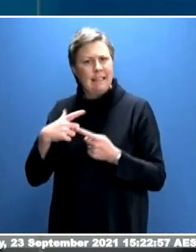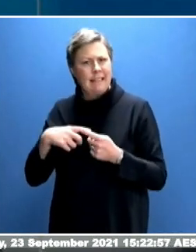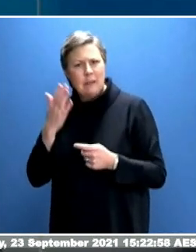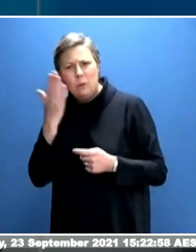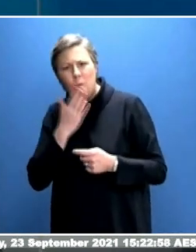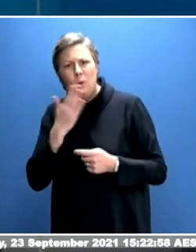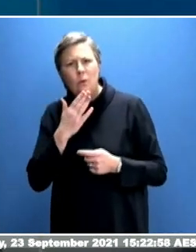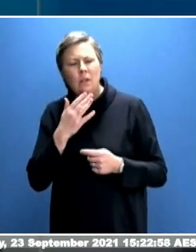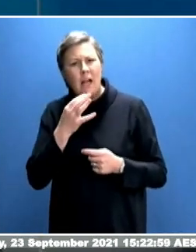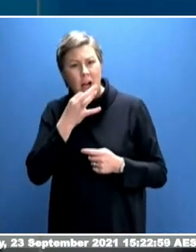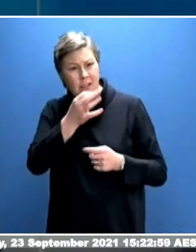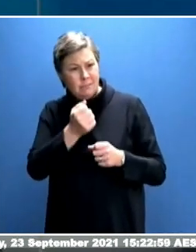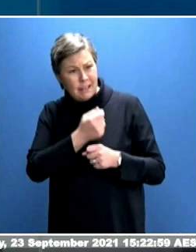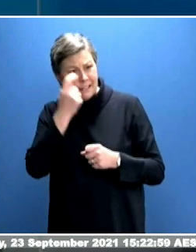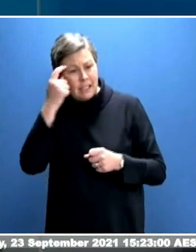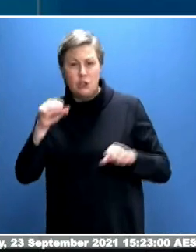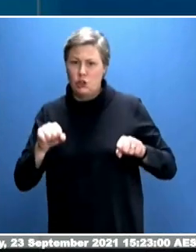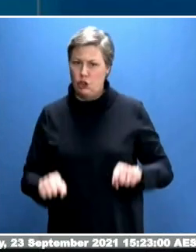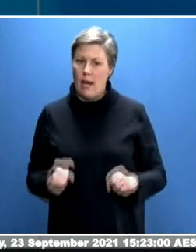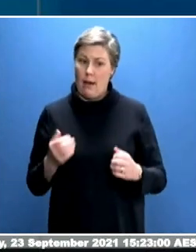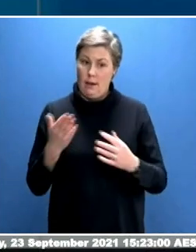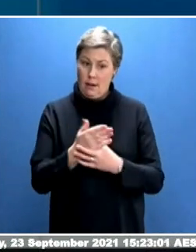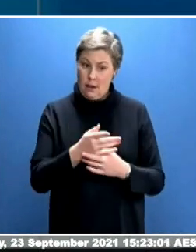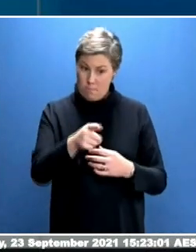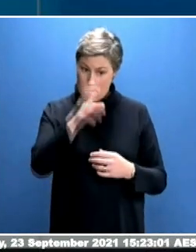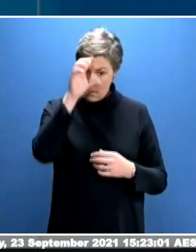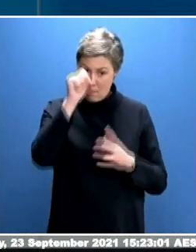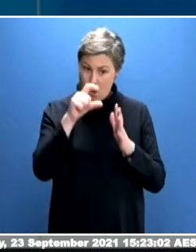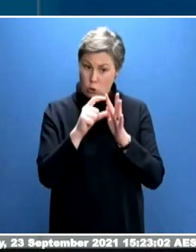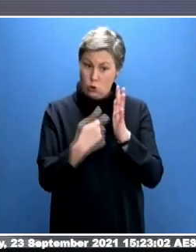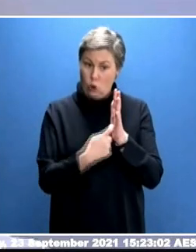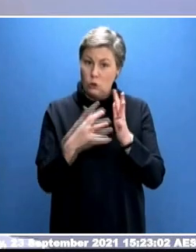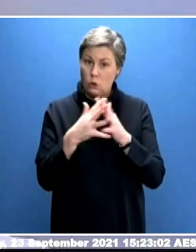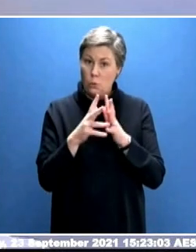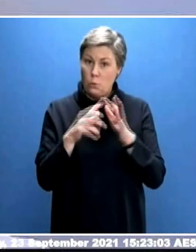Mr Crowley, you may remember that Dr Webster seemed to give some support